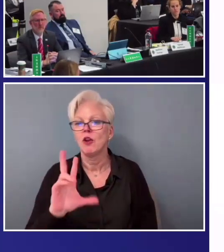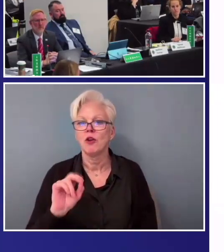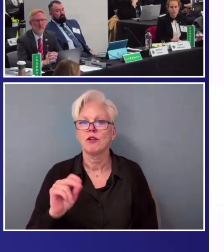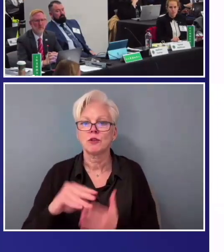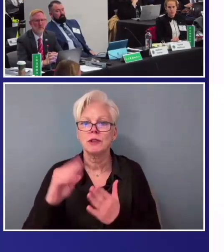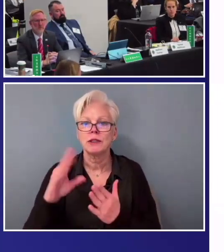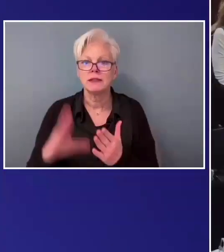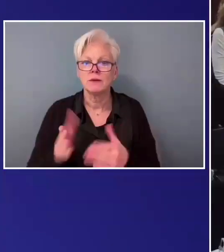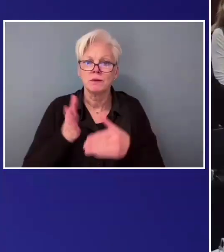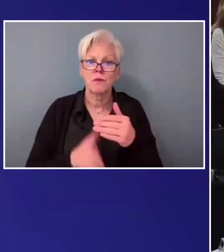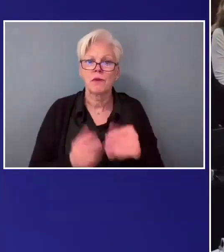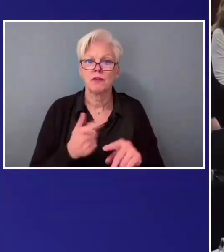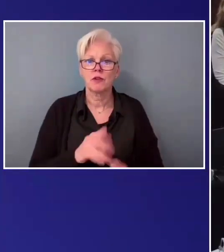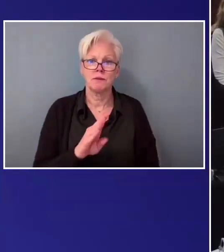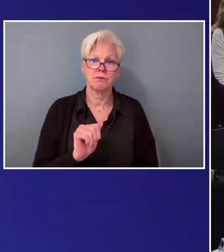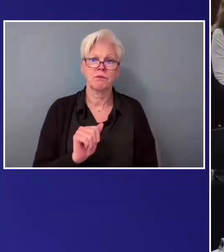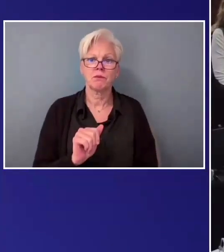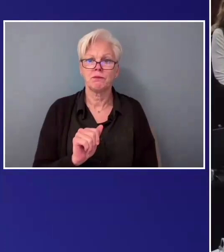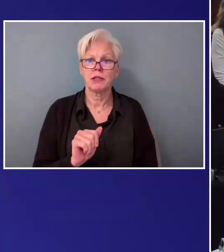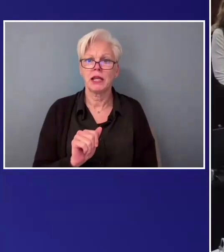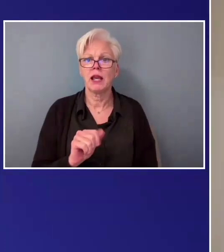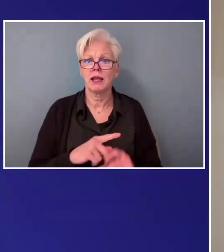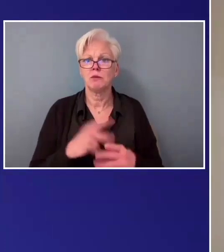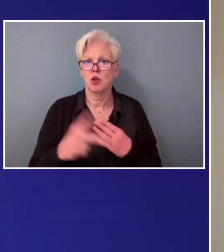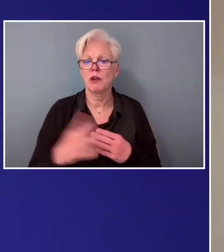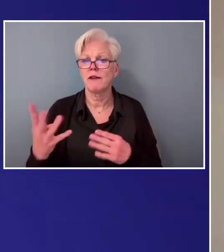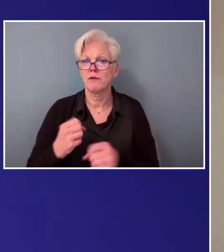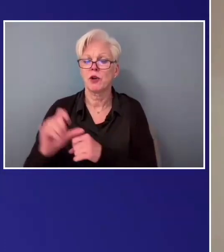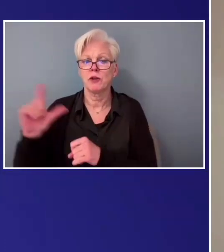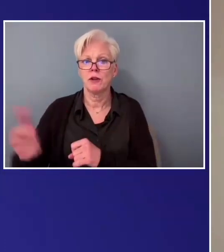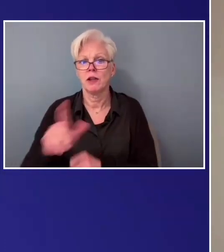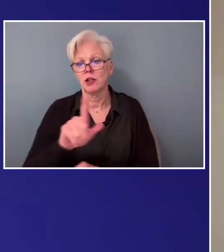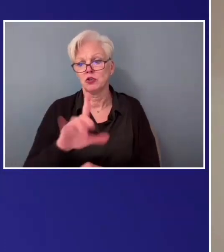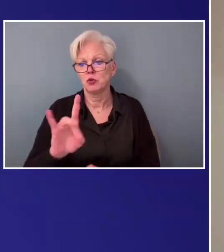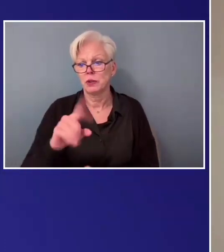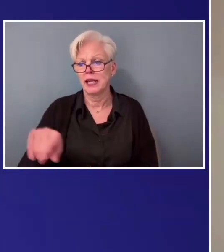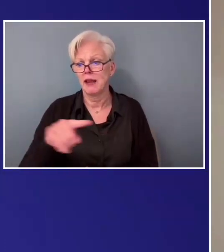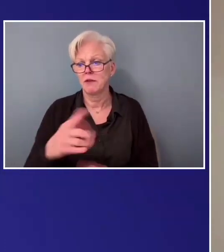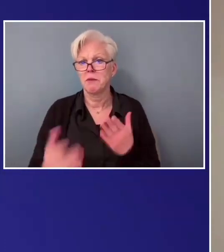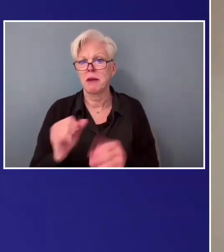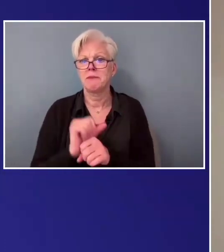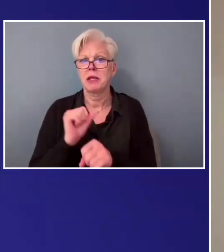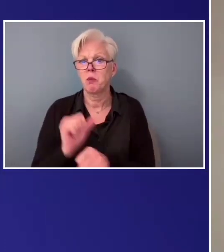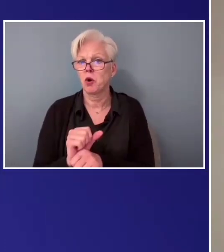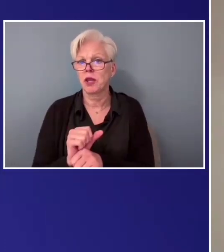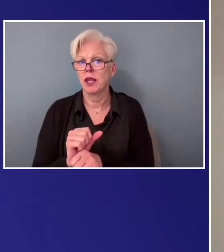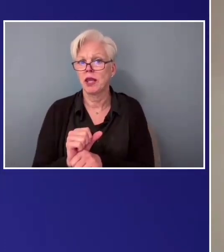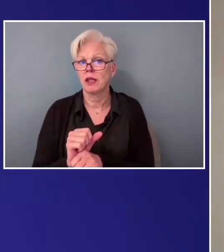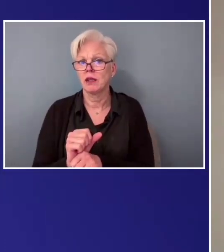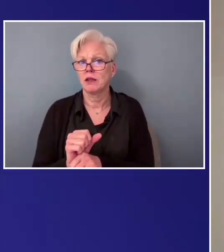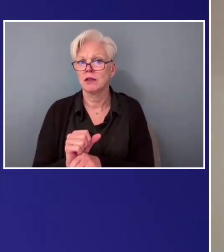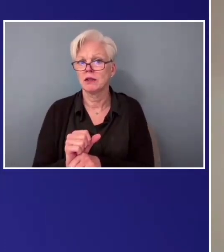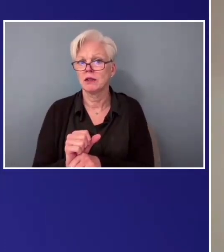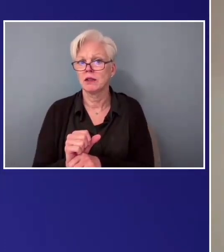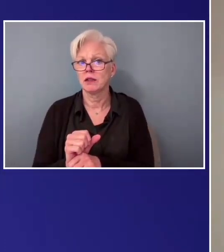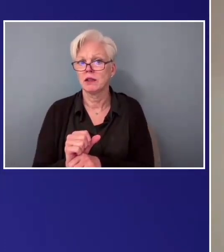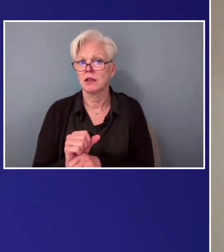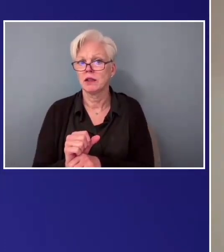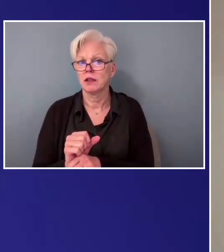who completed from a bachelor's program four years later, 28 of them might be working. But the, the match rate at the IRS